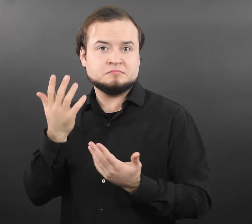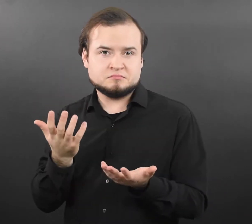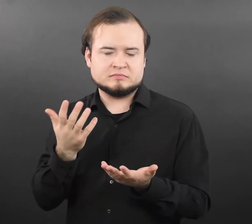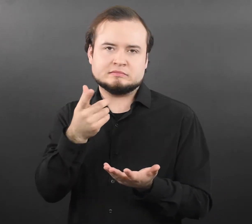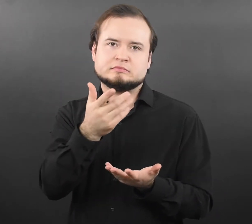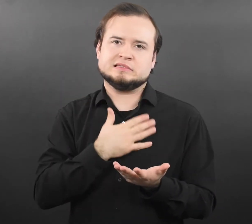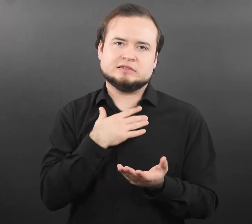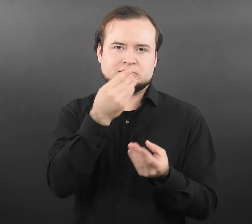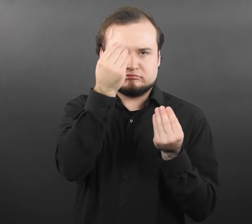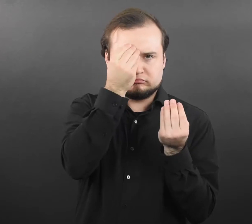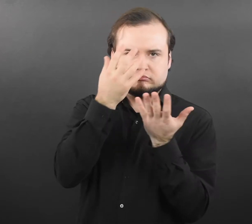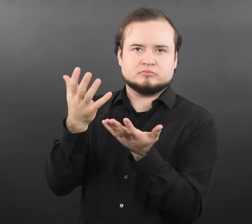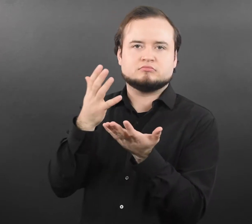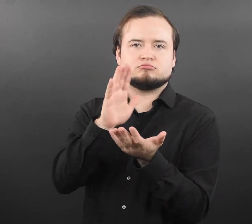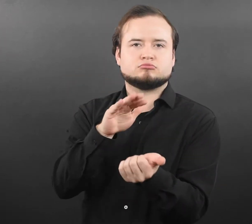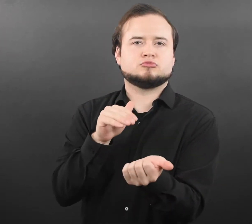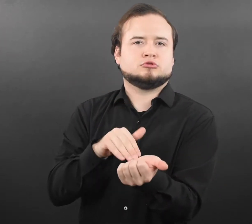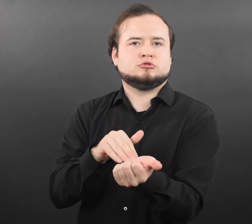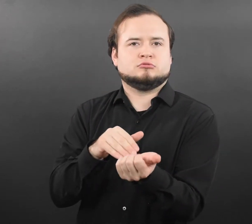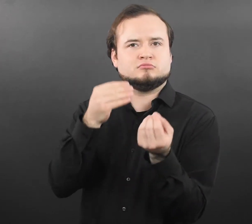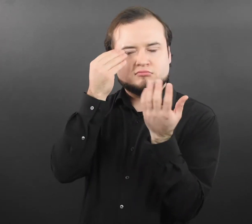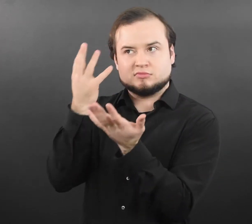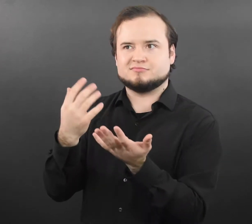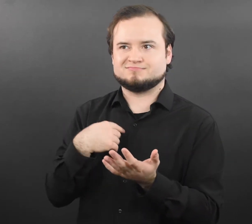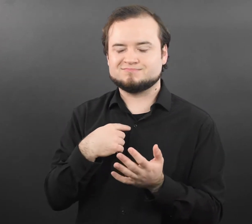let your health care provider know you have COVID-19.